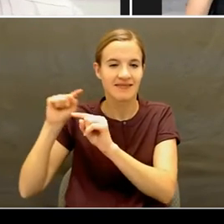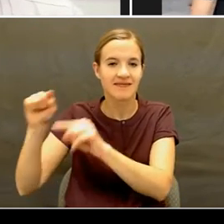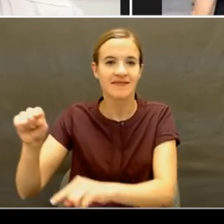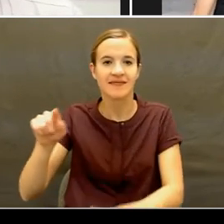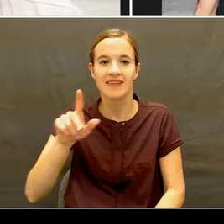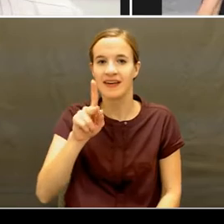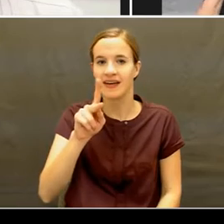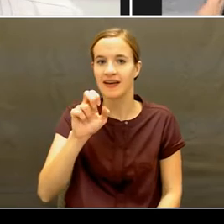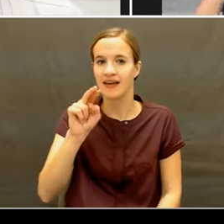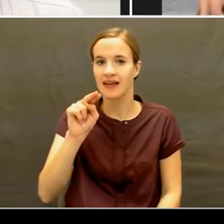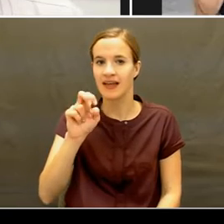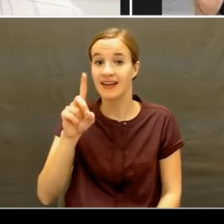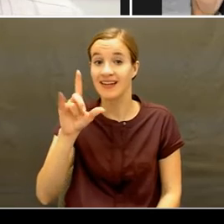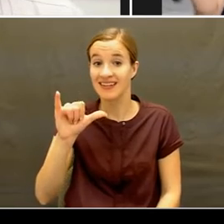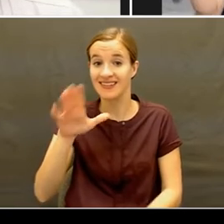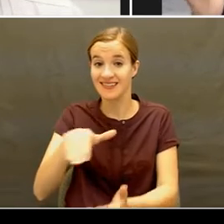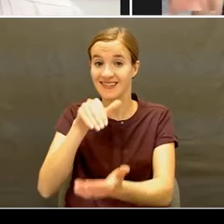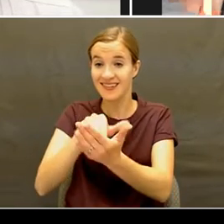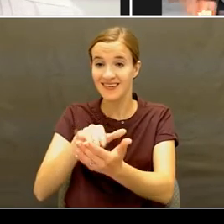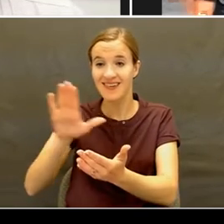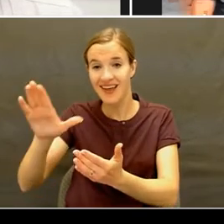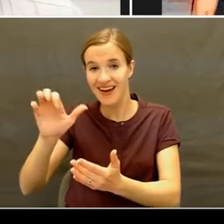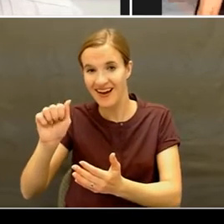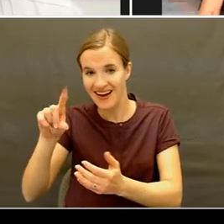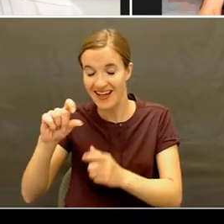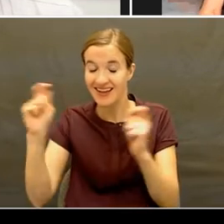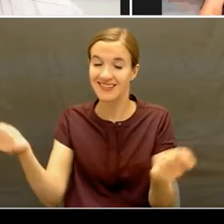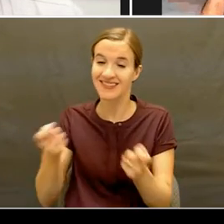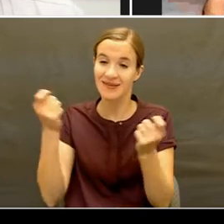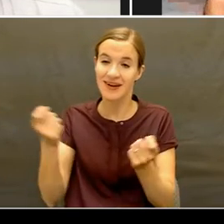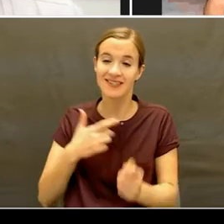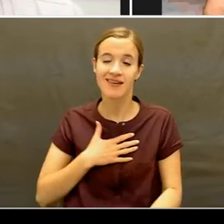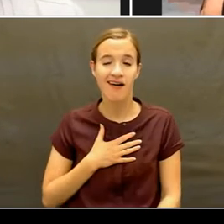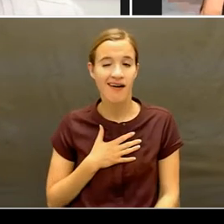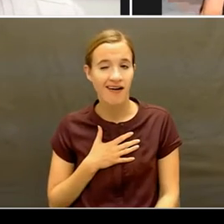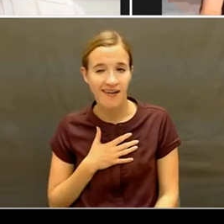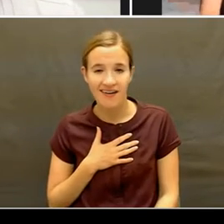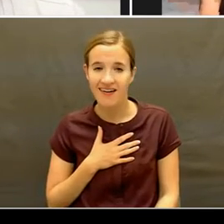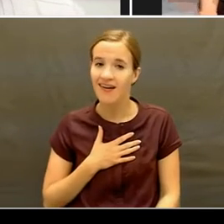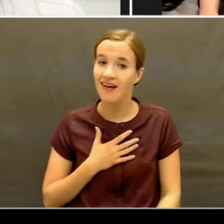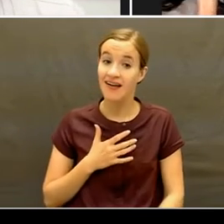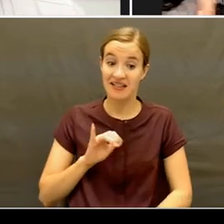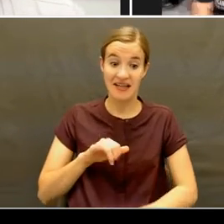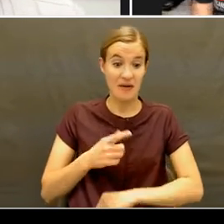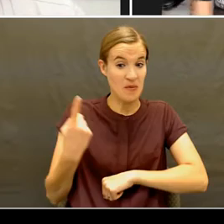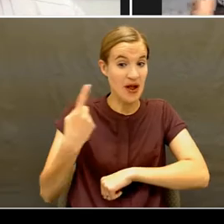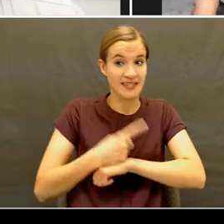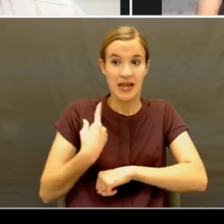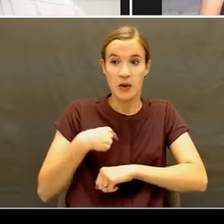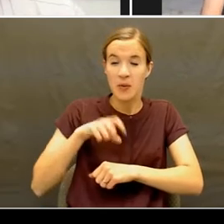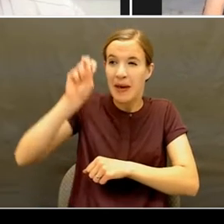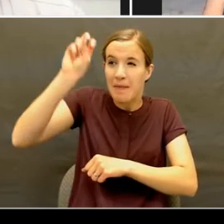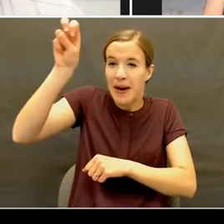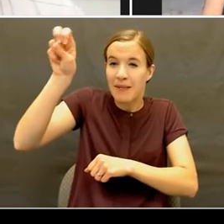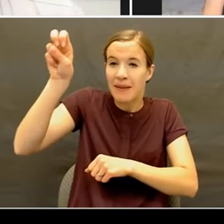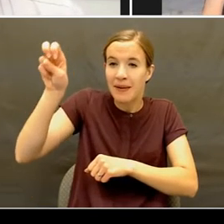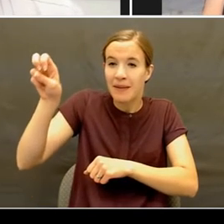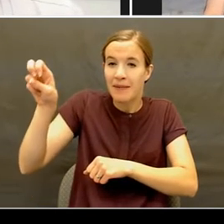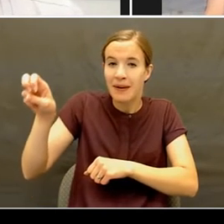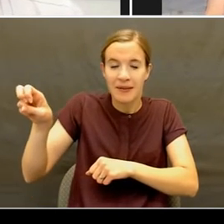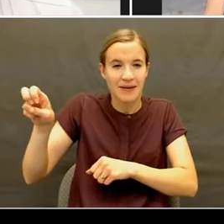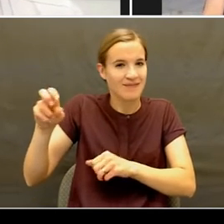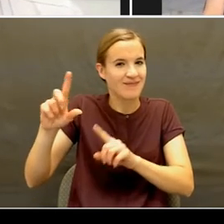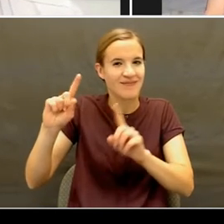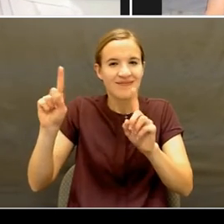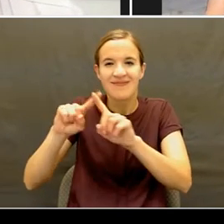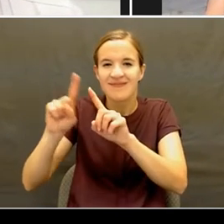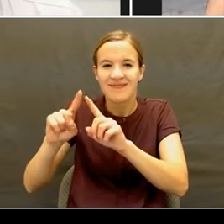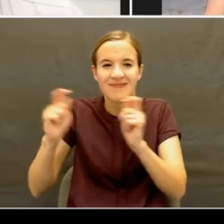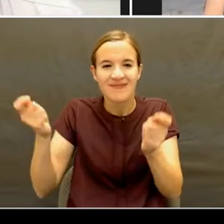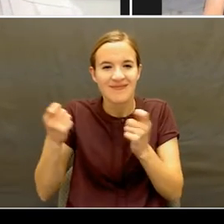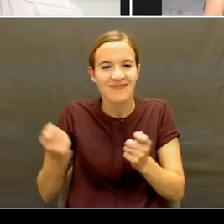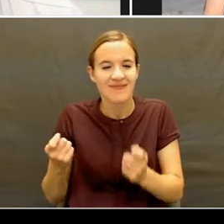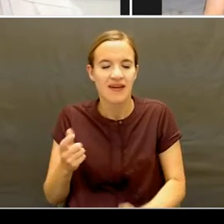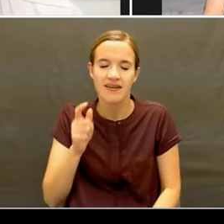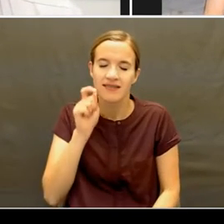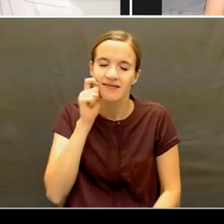their ADA. That was, that was quite a day. Wow But on a second, I mean, I really, you know, took a